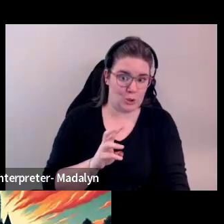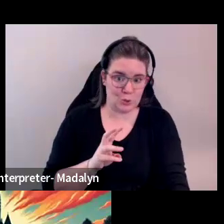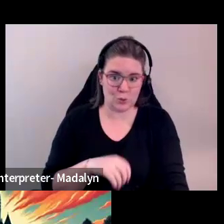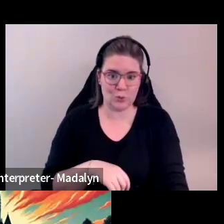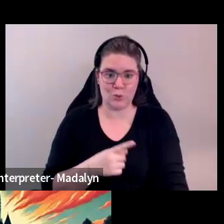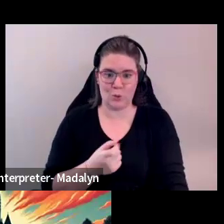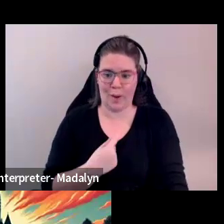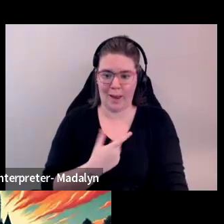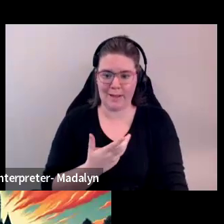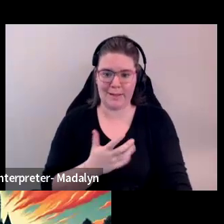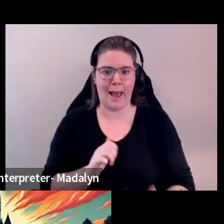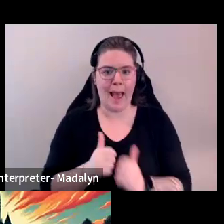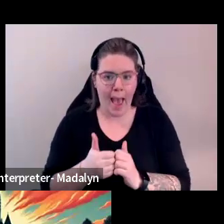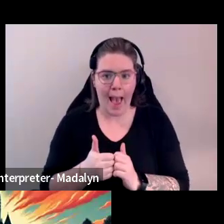Brooke Wilson (she/her): how can the April Advocacy Committee